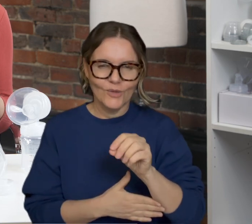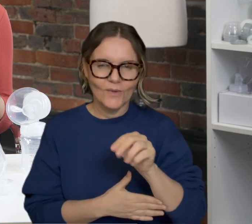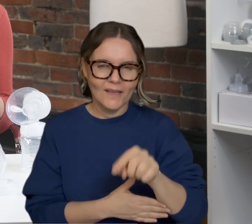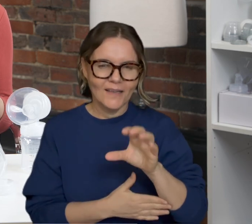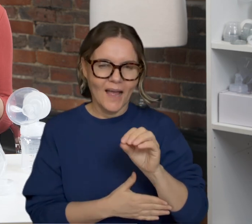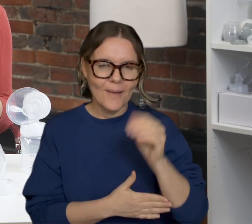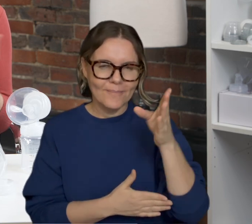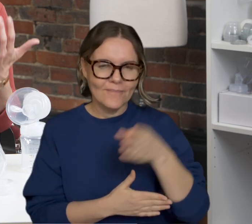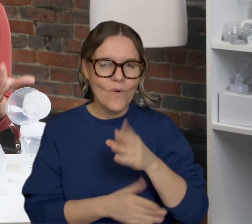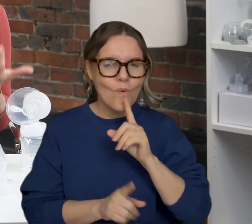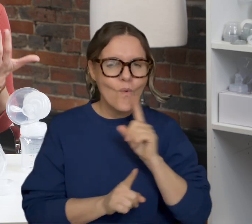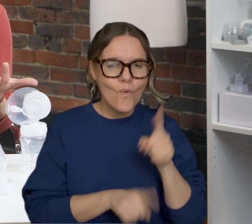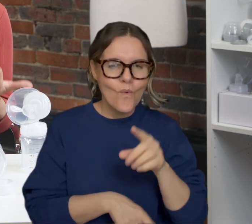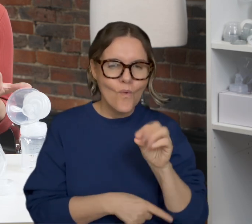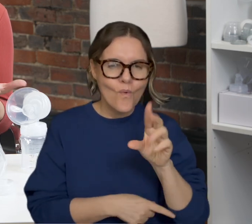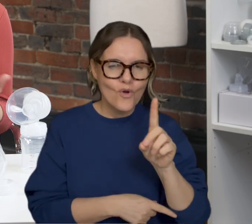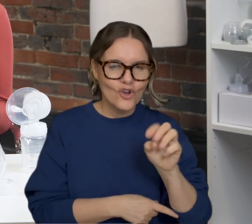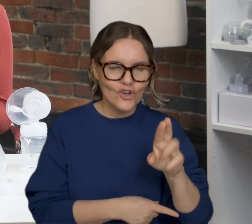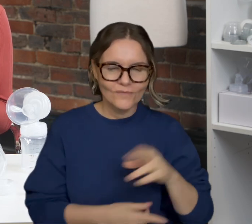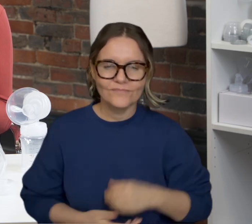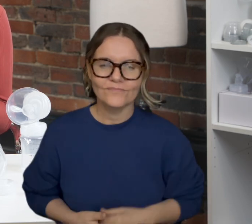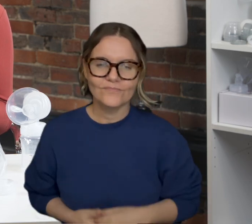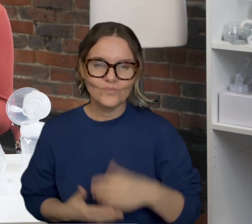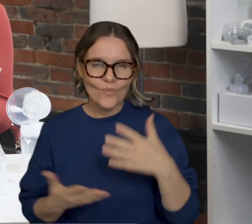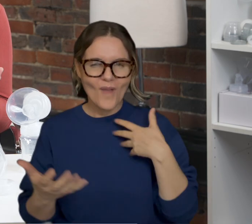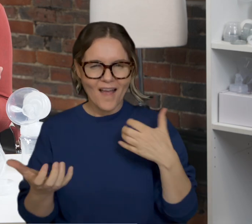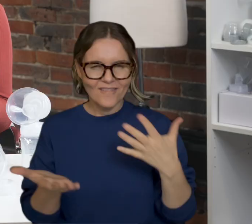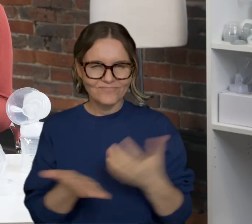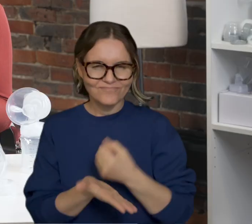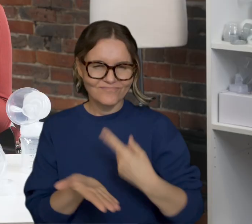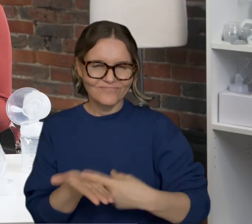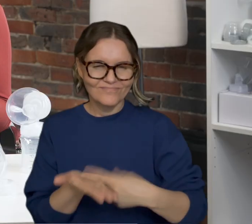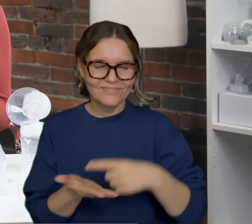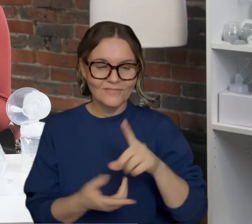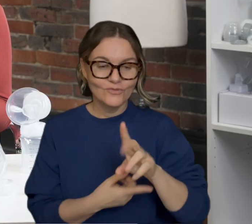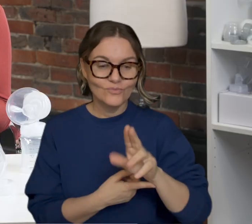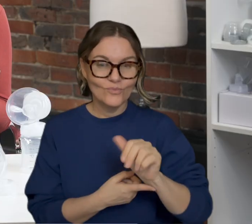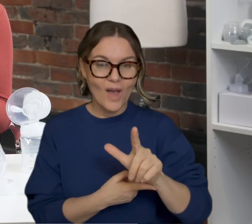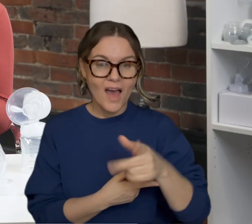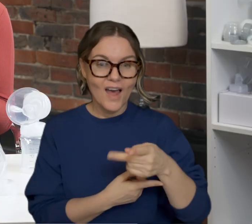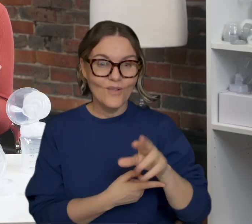dual Pro it's called the Dual Pro because it is a dual motor pump meaning it has two separate motors